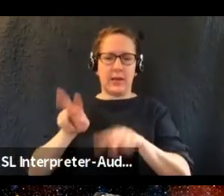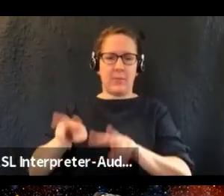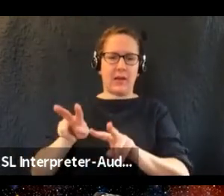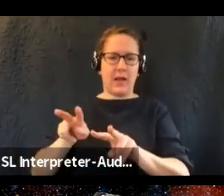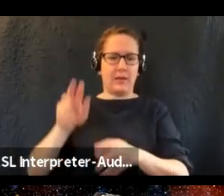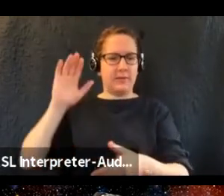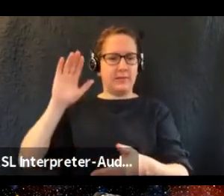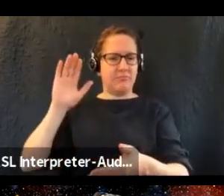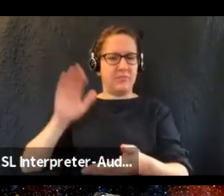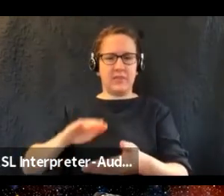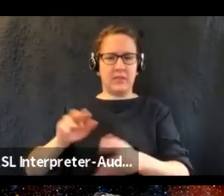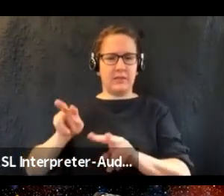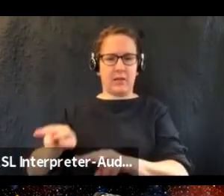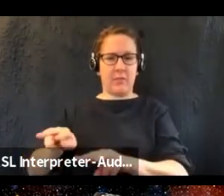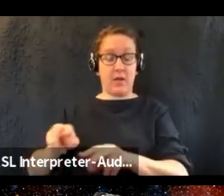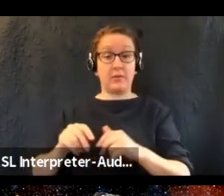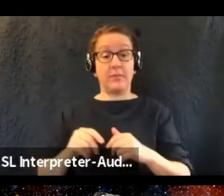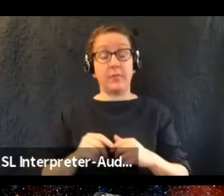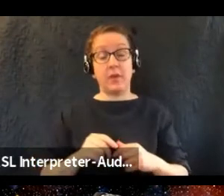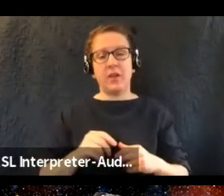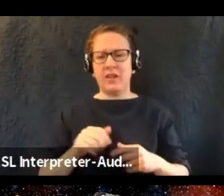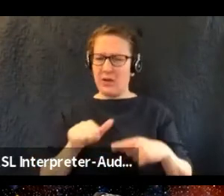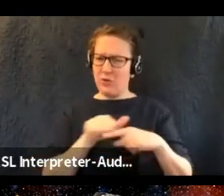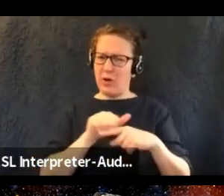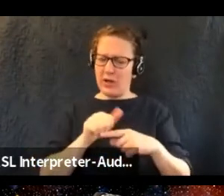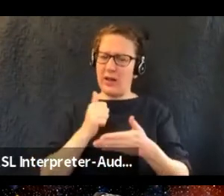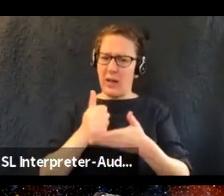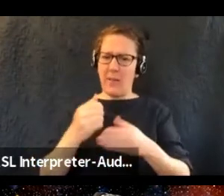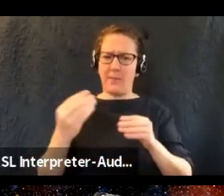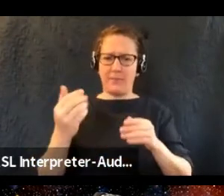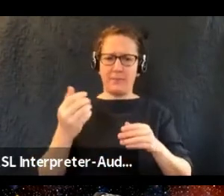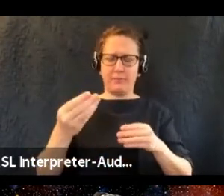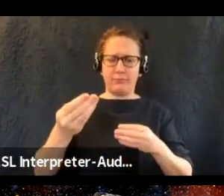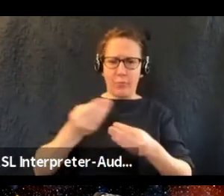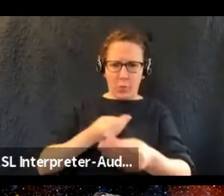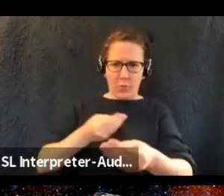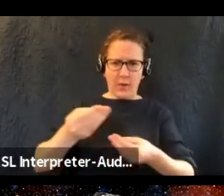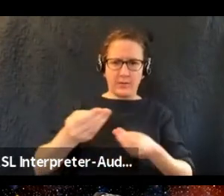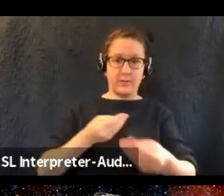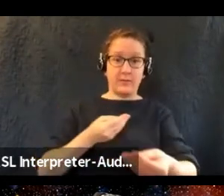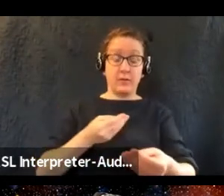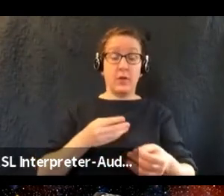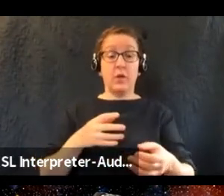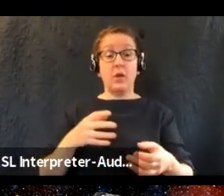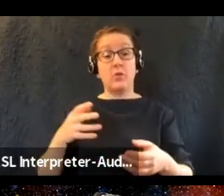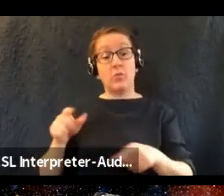I think another way of doing that is also including some of these partners to your international student orientation.